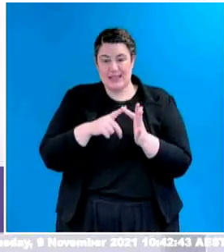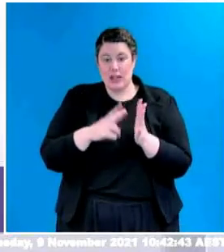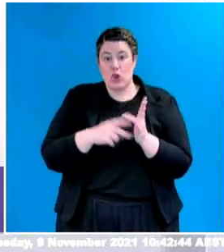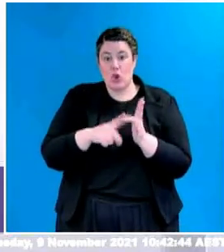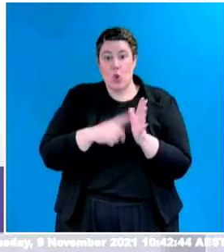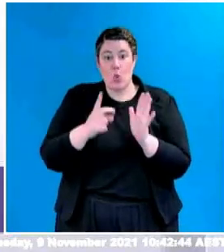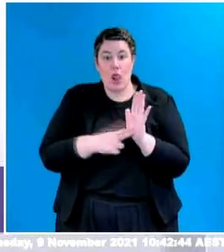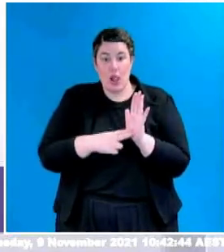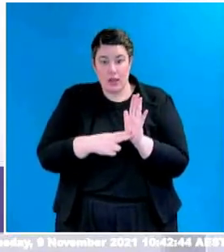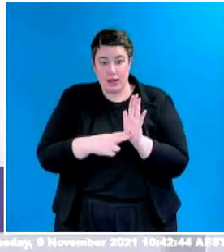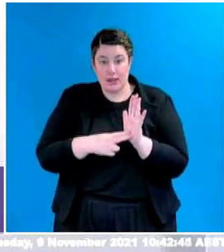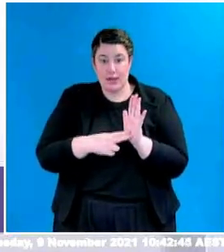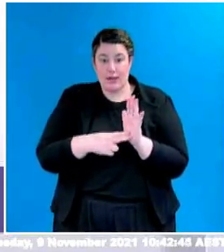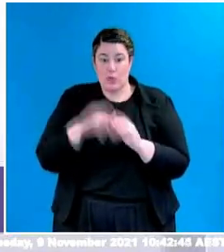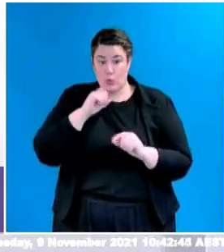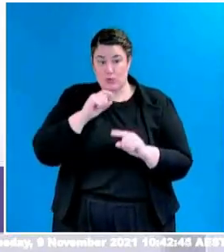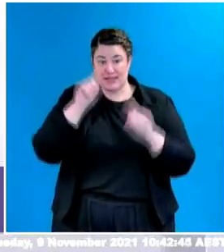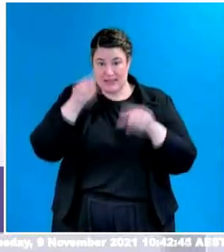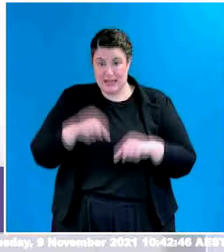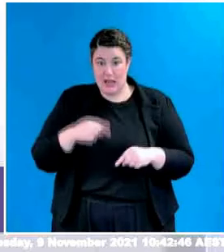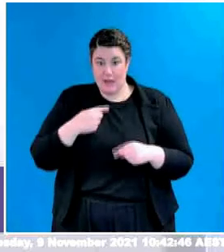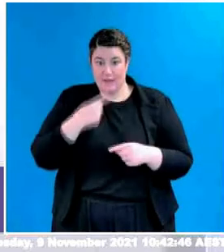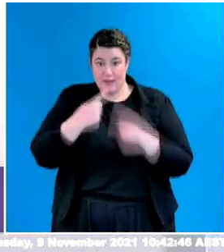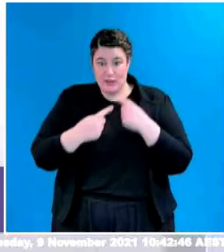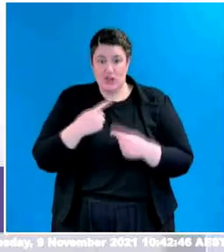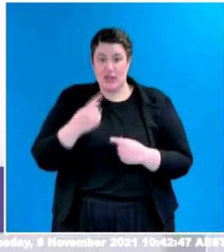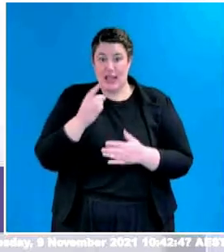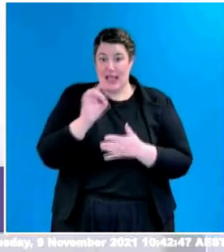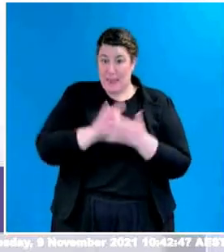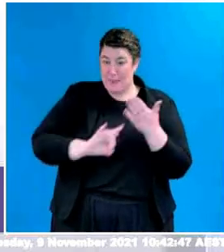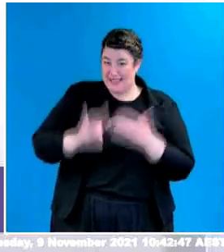We had hoped to start her evidence at 10.30.